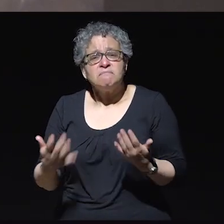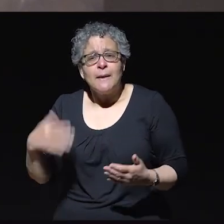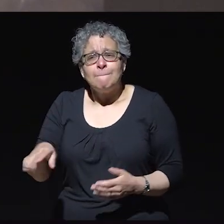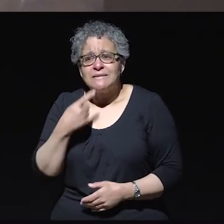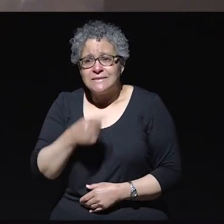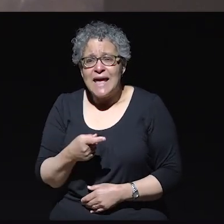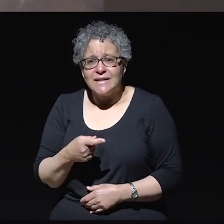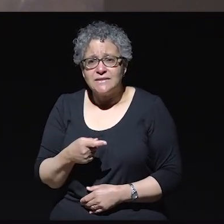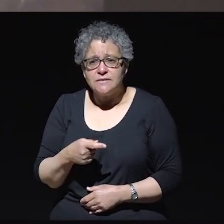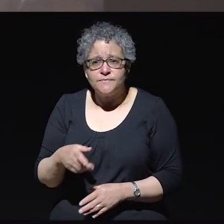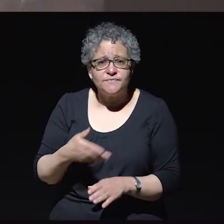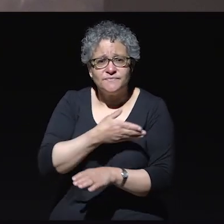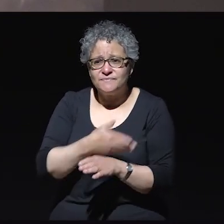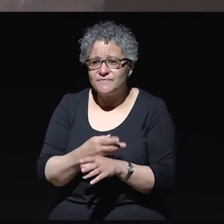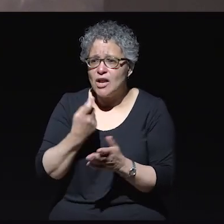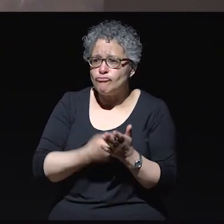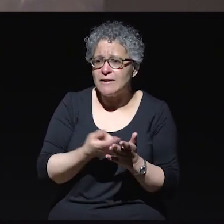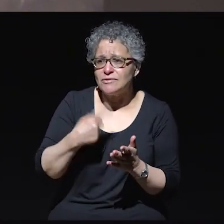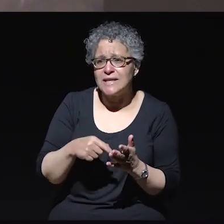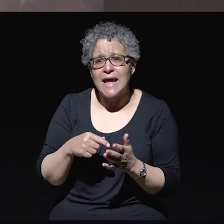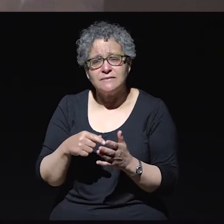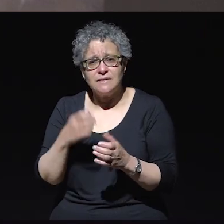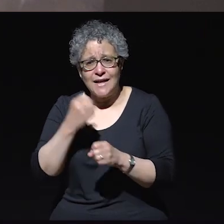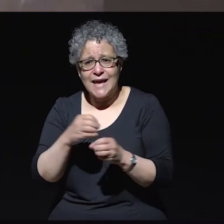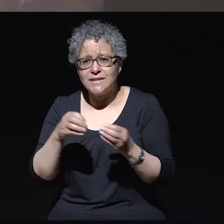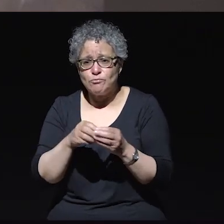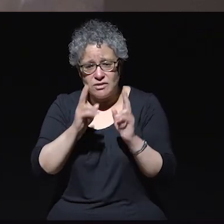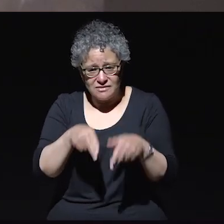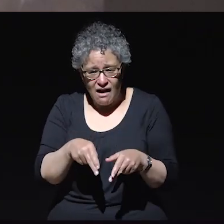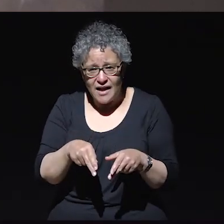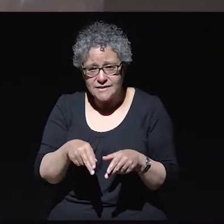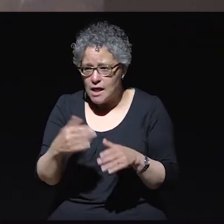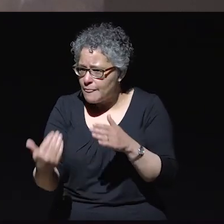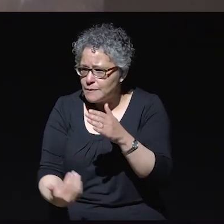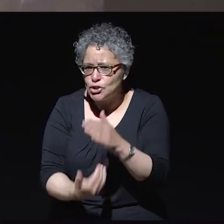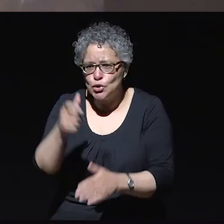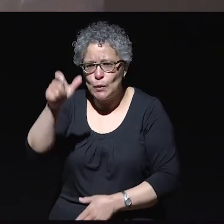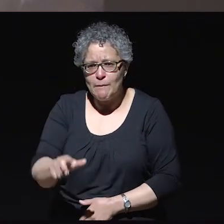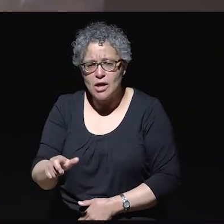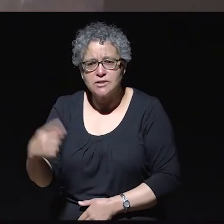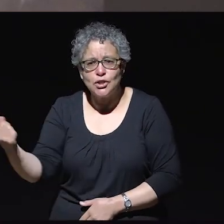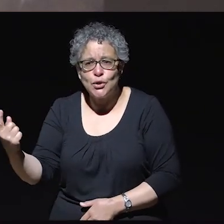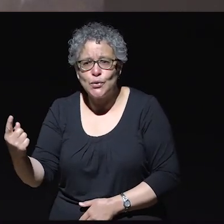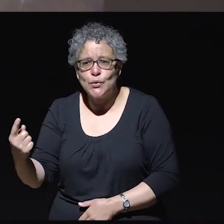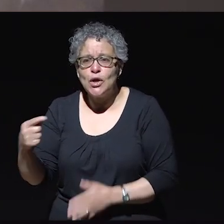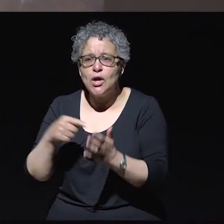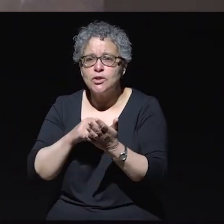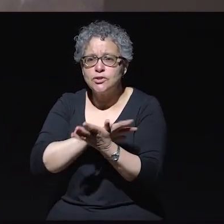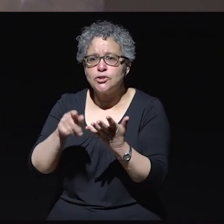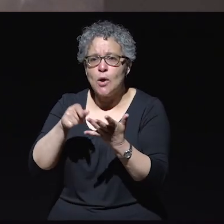by the time Reynolds and Gainsborough had died, there was a new star coming in stage left, and that was Thomas Lawrence, who looked very closely